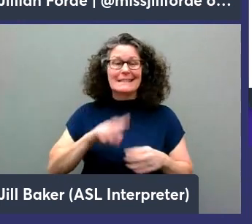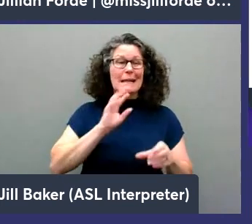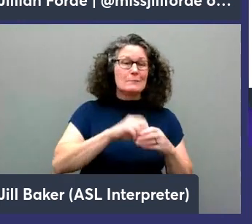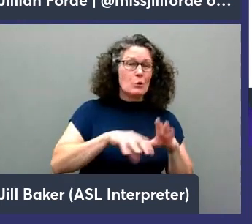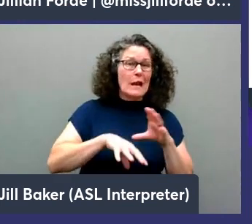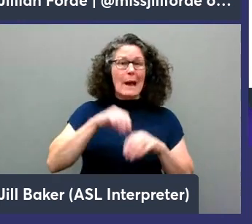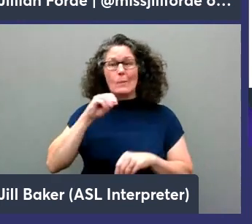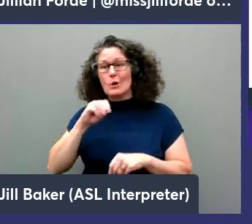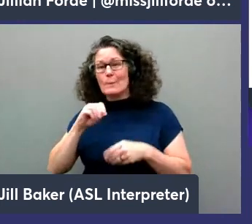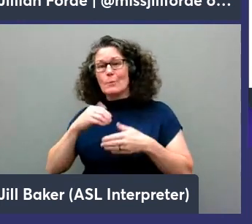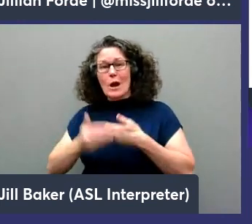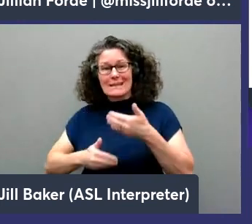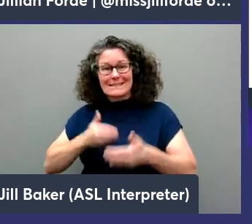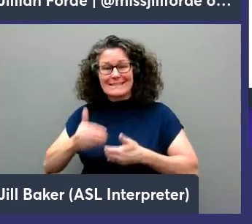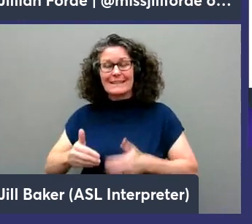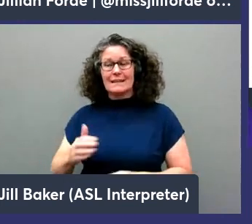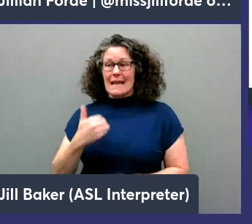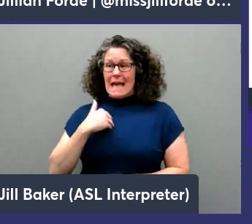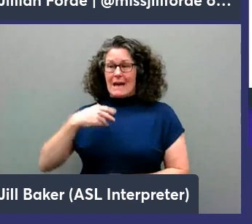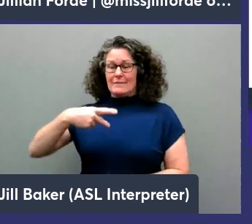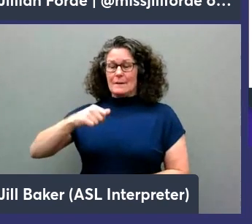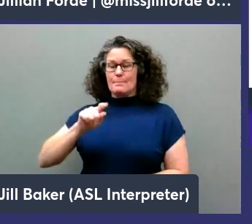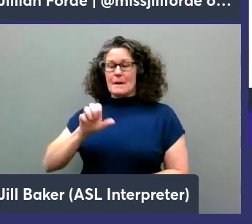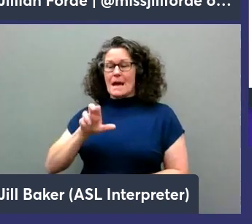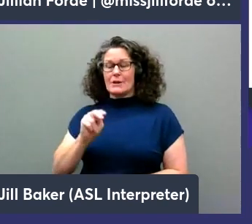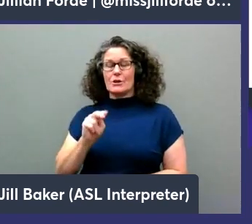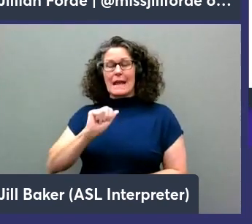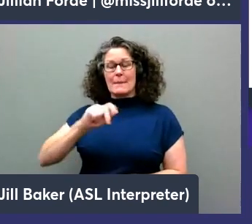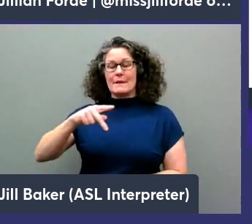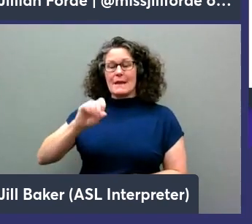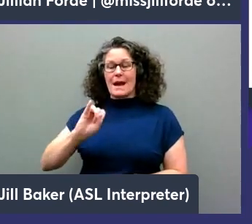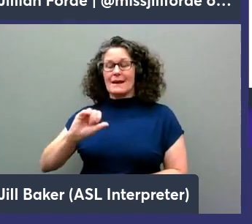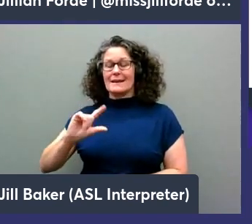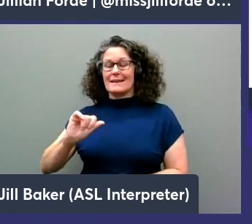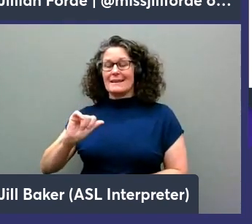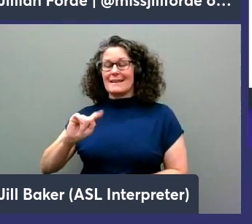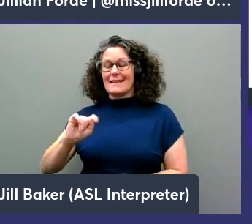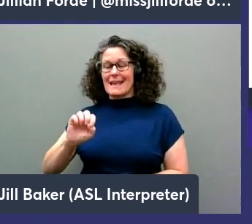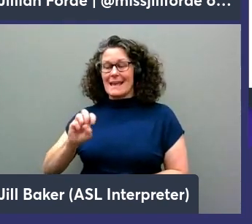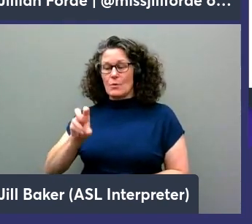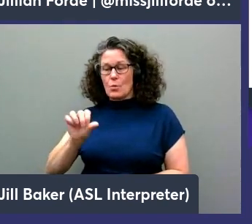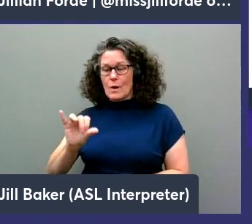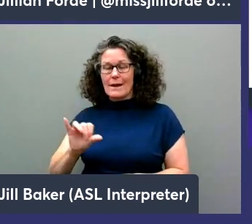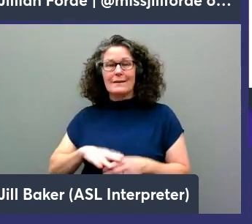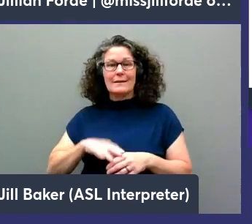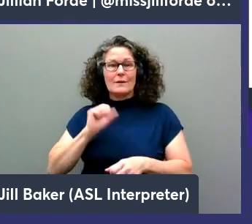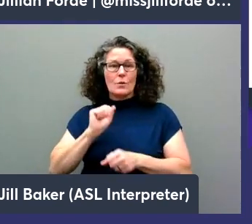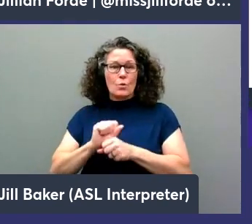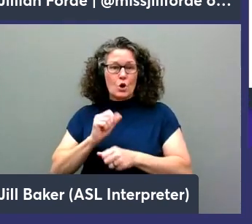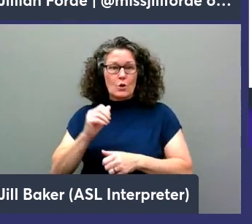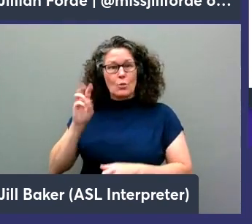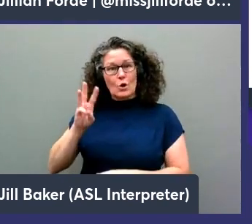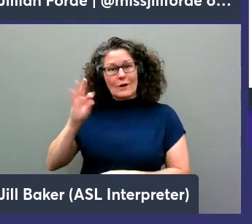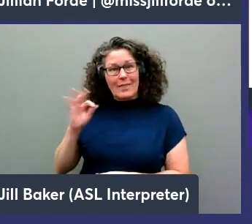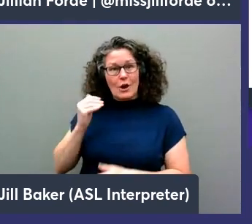We have a pattern where we use API gateway in parallel state with express workflows. That's a common pattern. - Dan, can we actually just zoom in a little bit on the text?